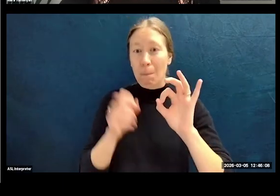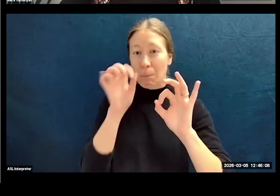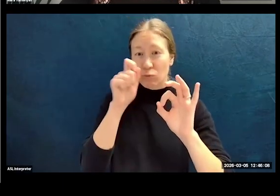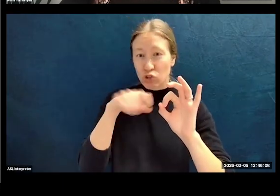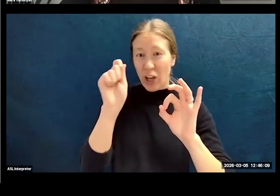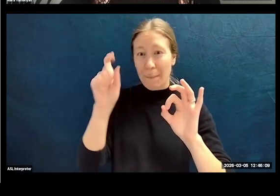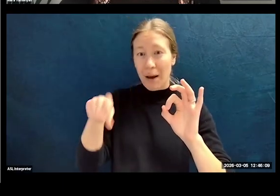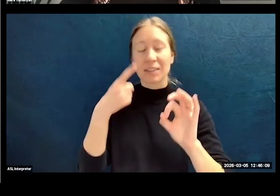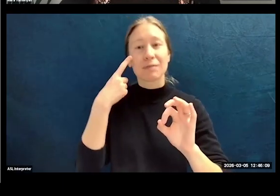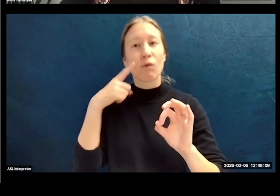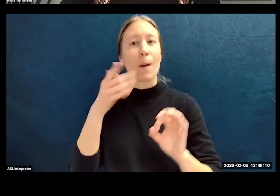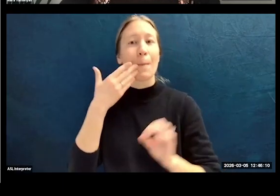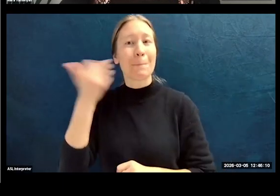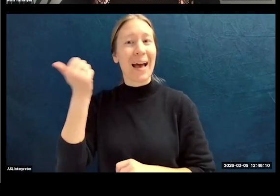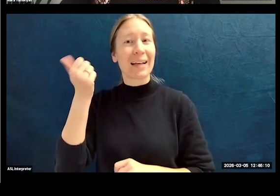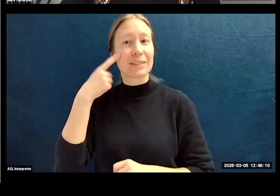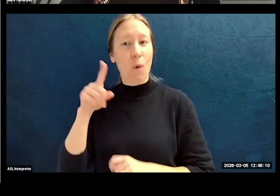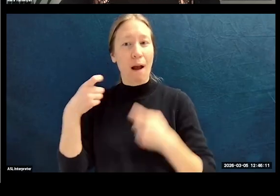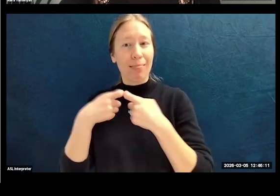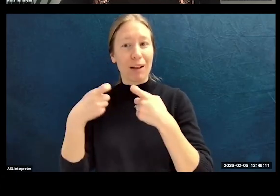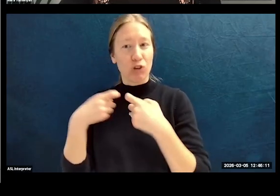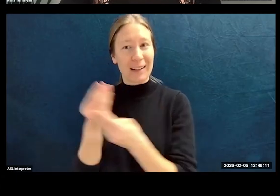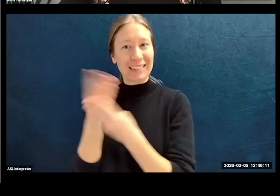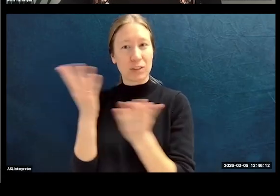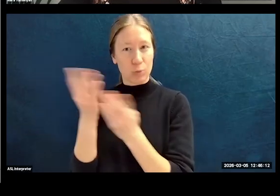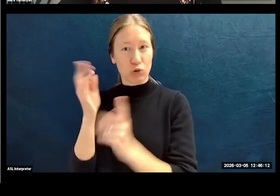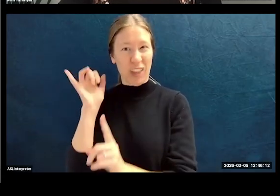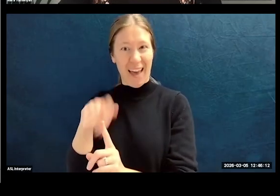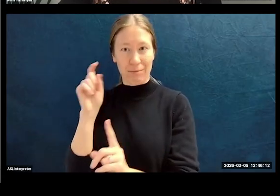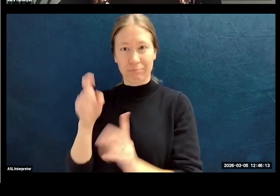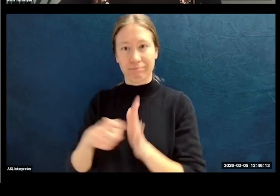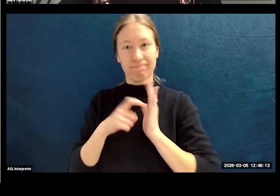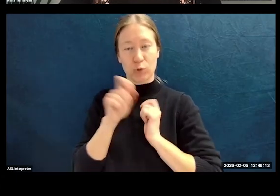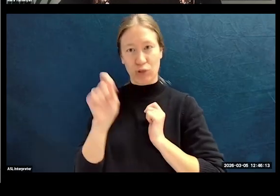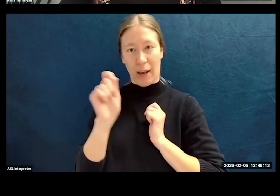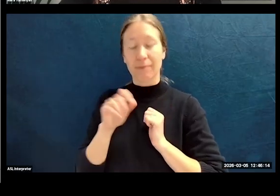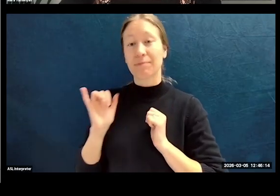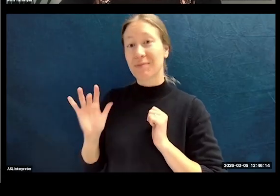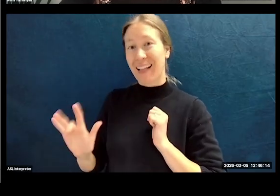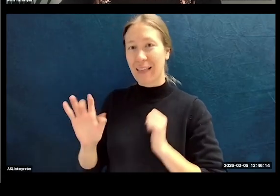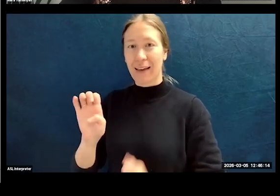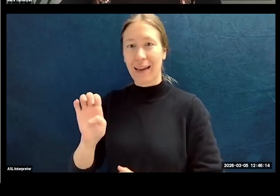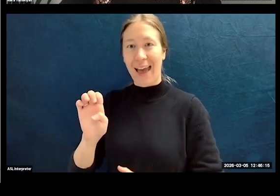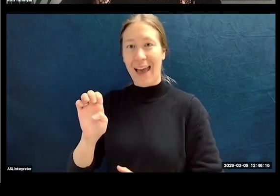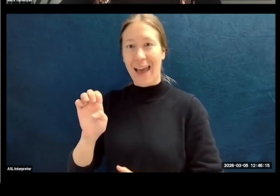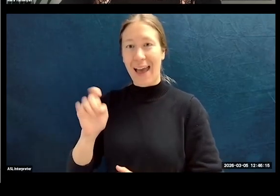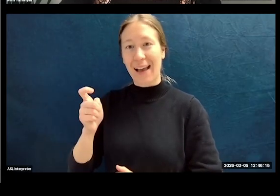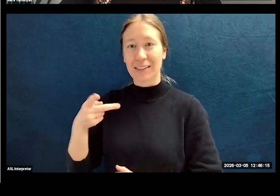and then I'll export it and save it as a PDF. Once it's done,